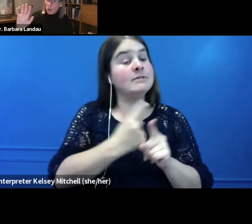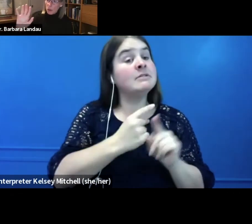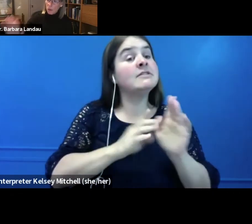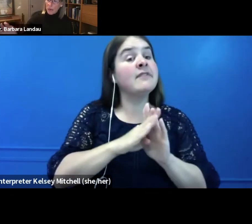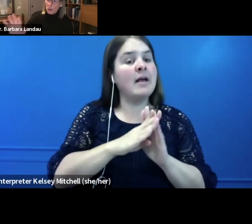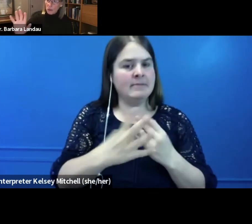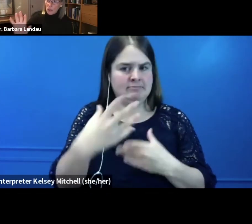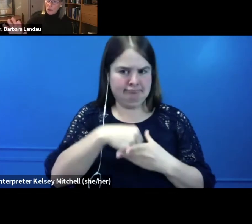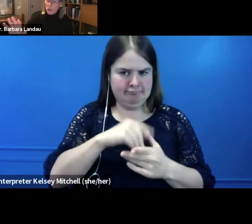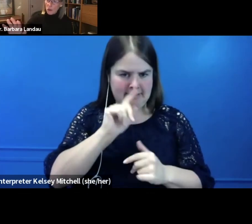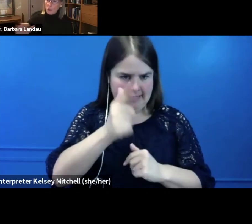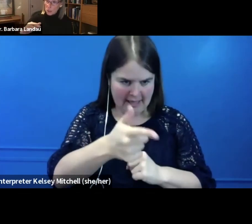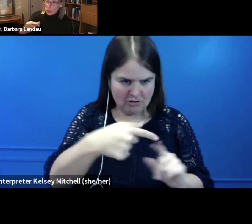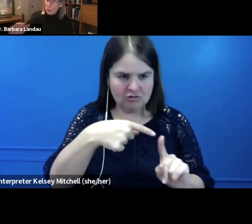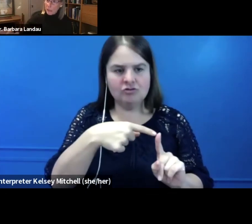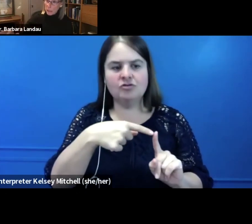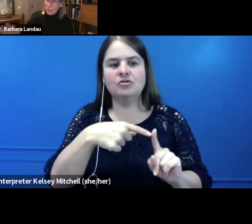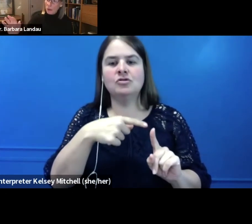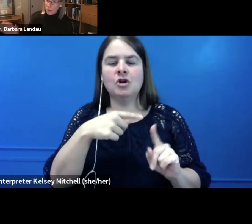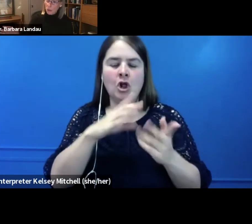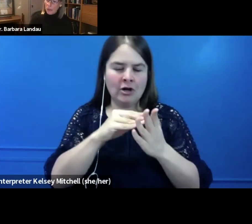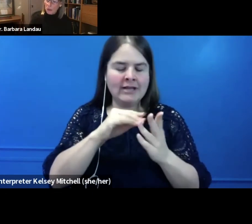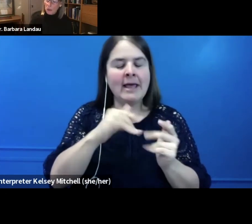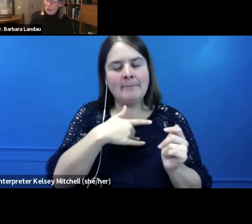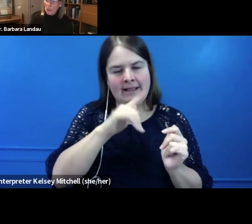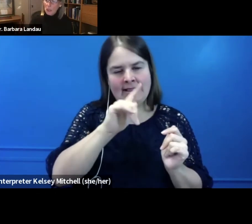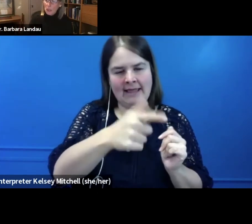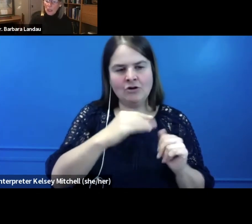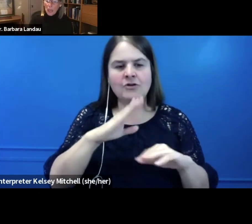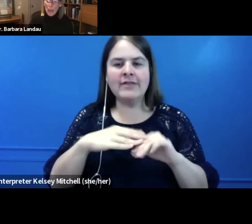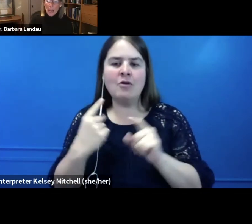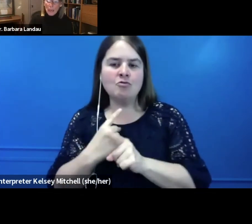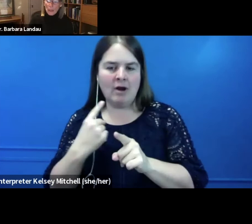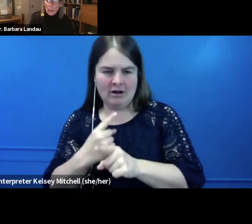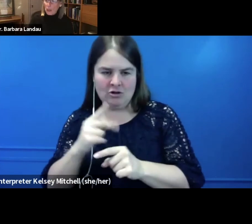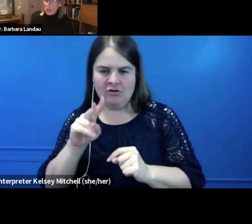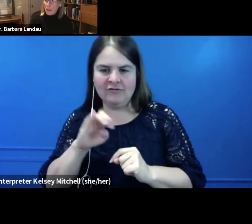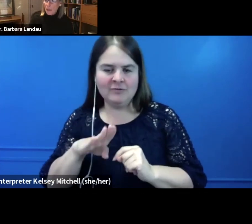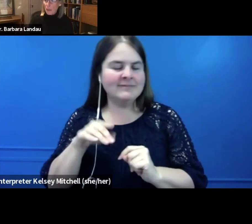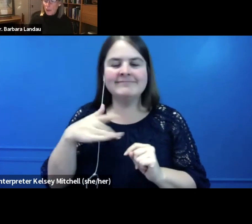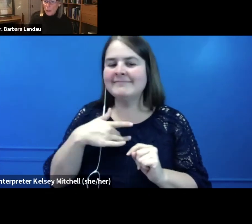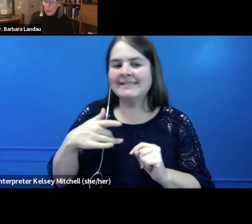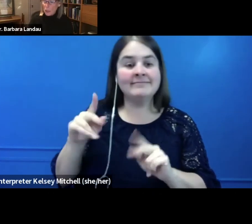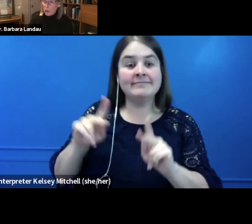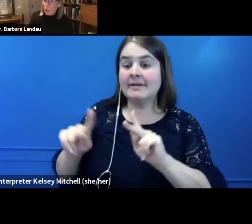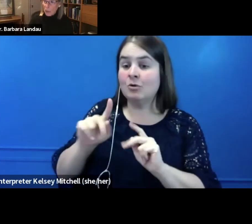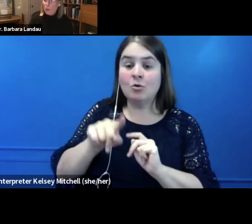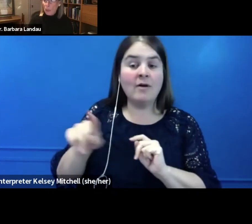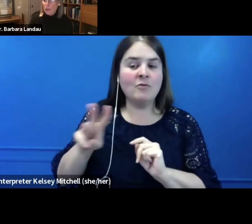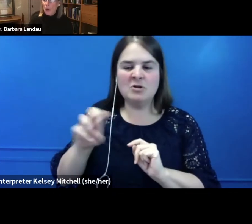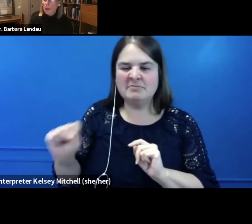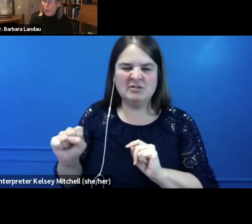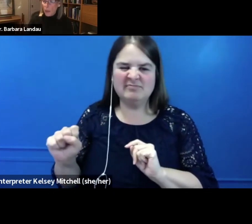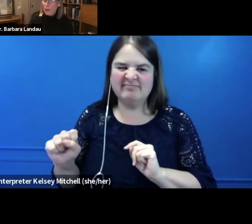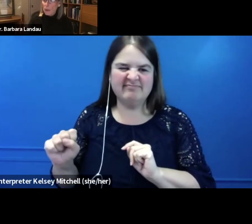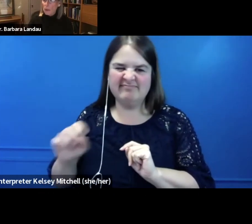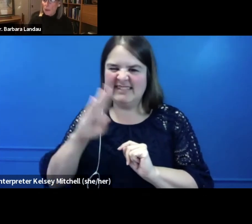irregular tense verbs is a little bit later than the regulars and it looks like people with william